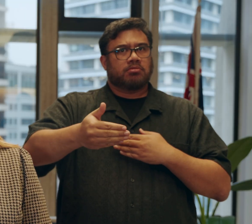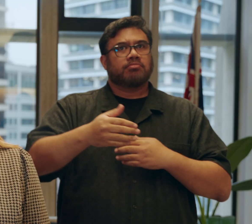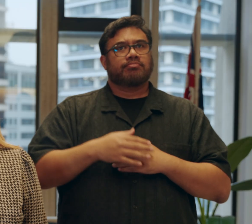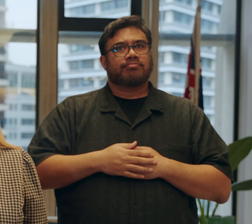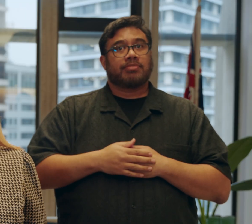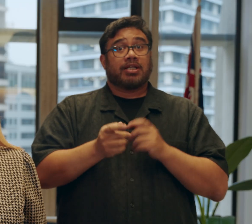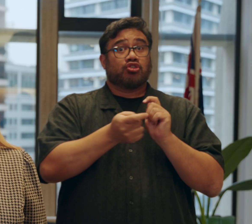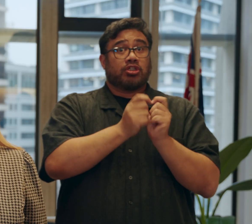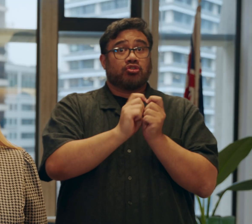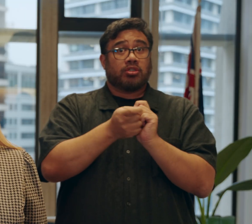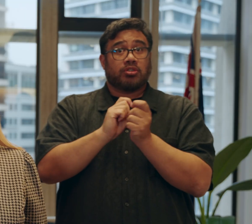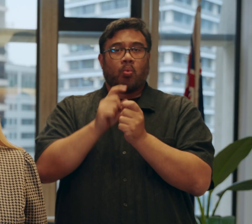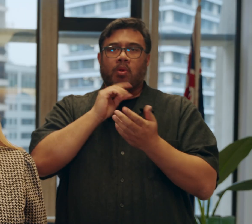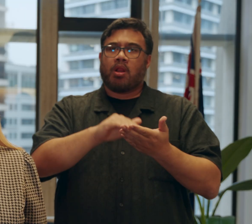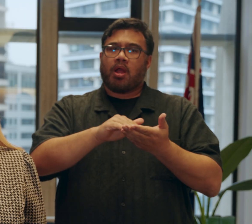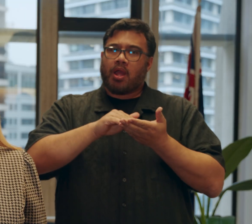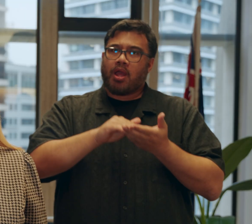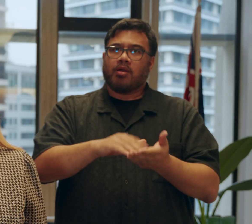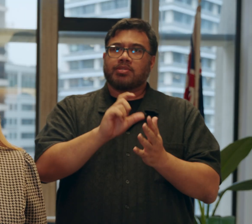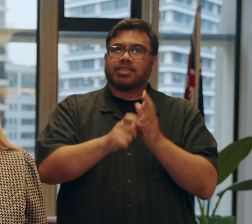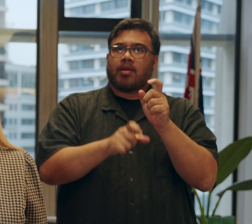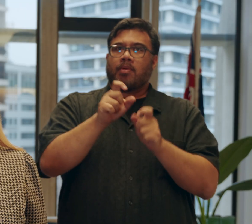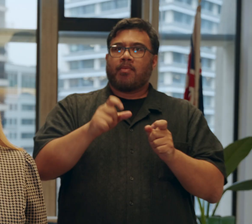These changes go a long way to giving disabled people